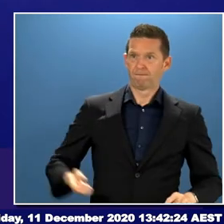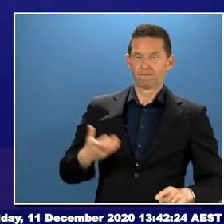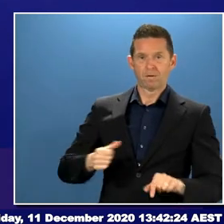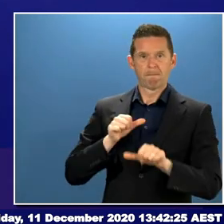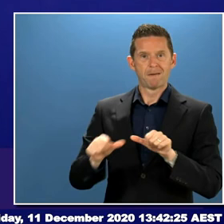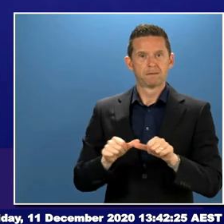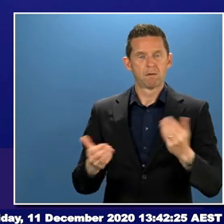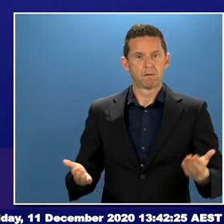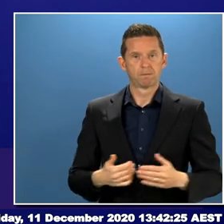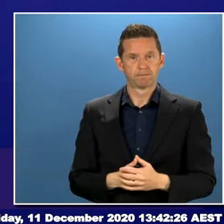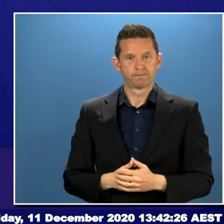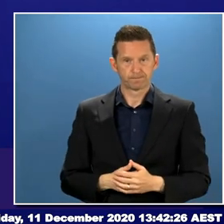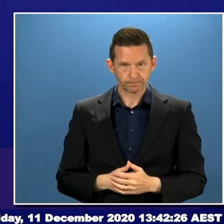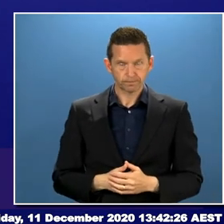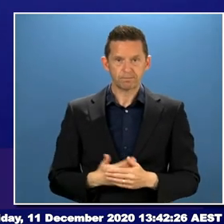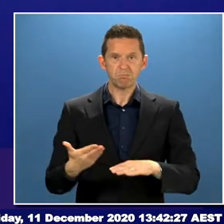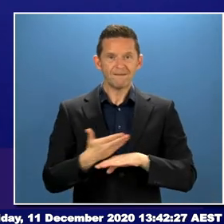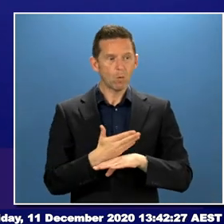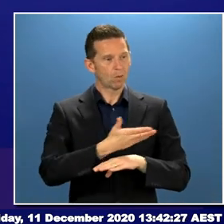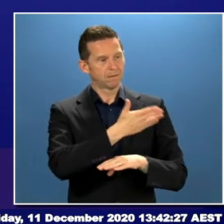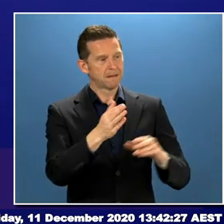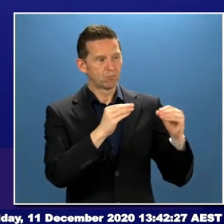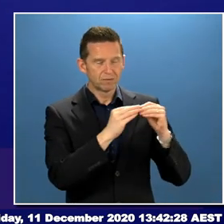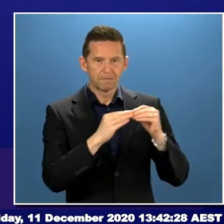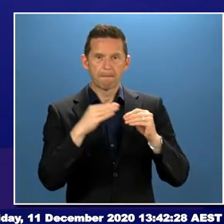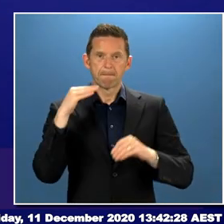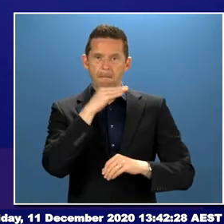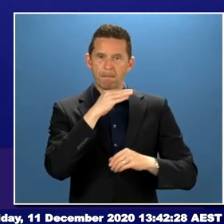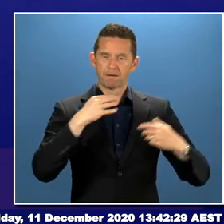colleagues in Brisbane and Melbourne, I recognise that there is a way to go